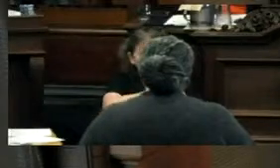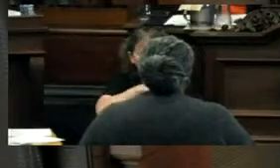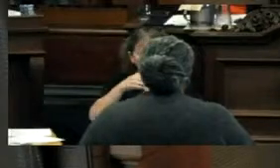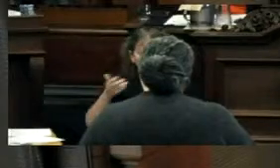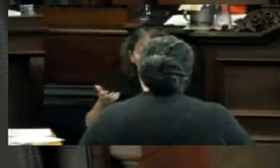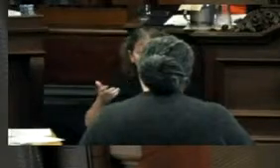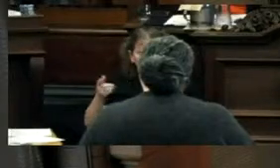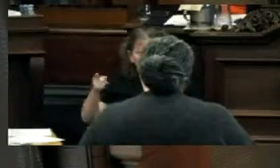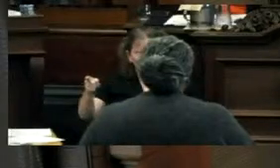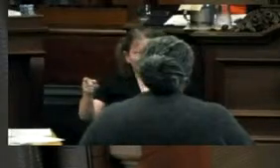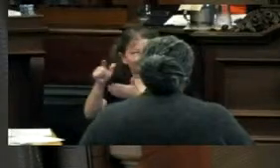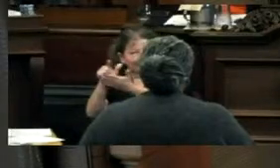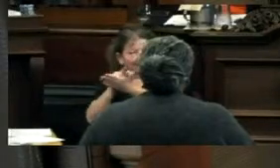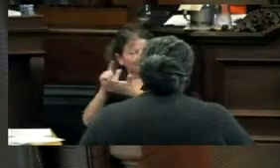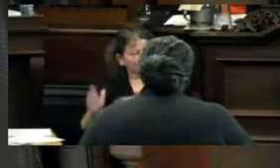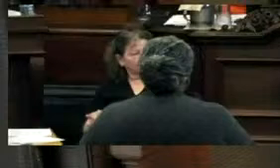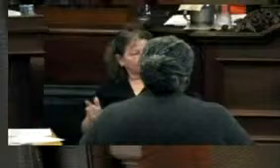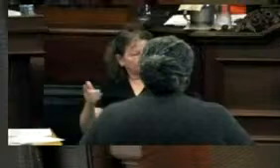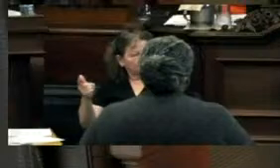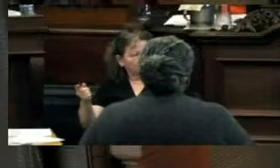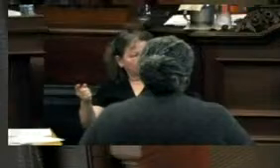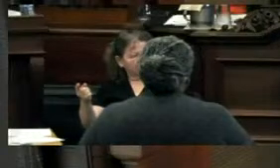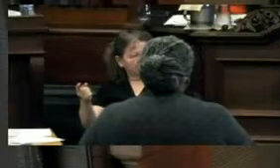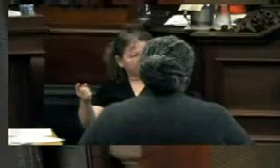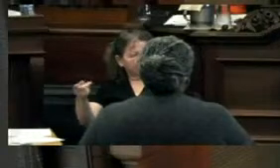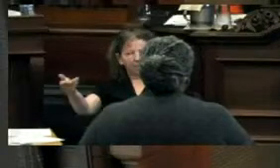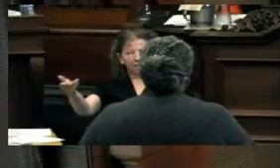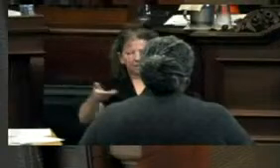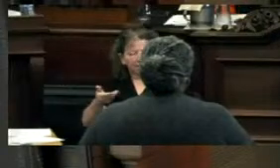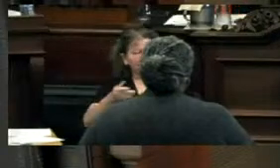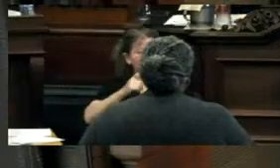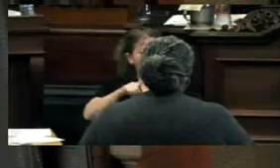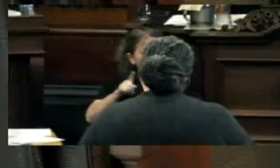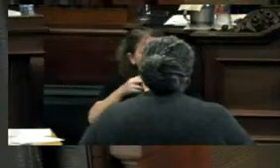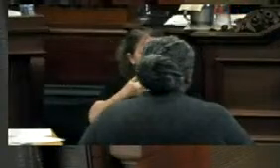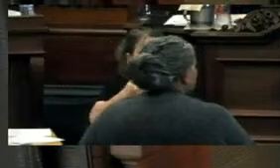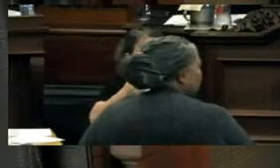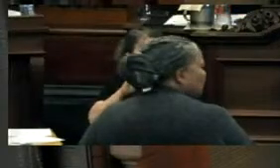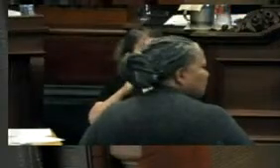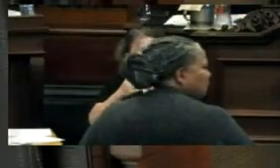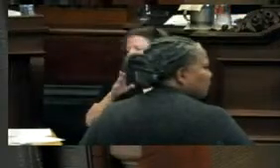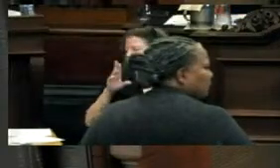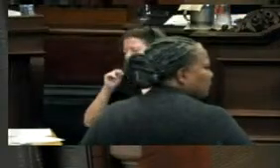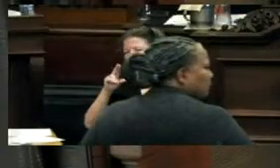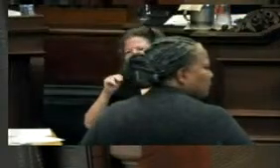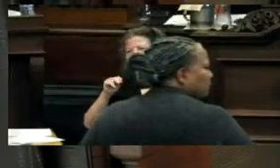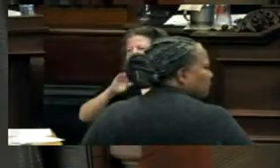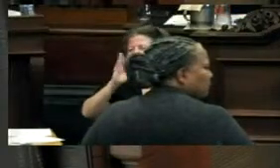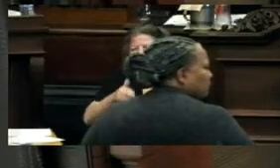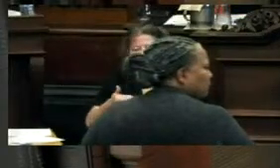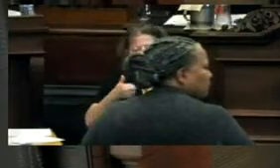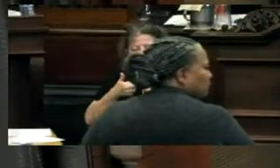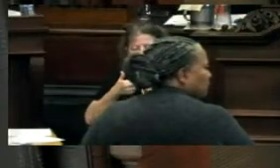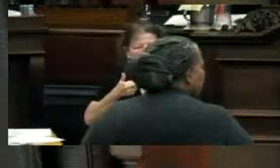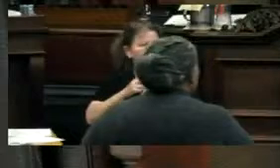litigation around disciplinary power, the outside counsel was